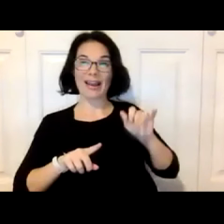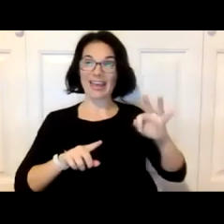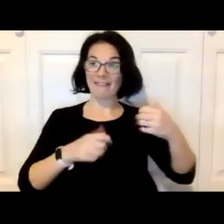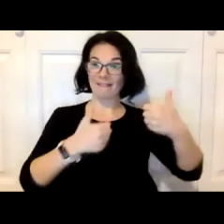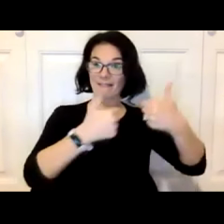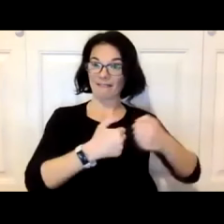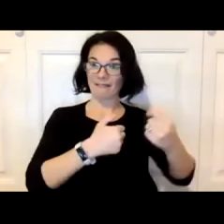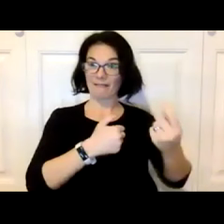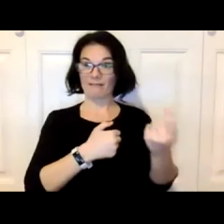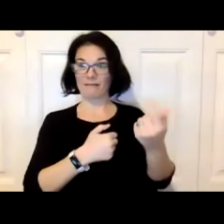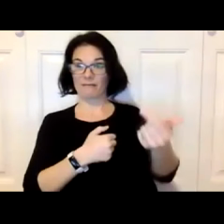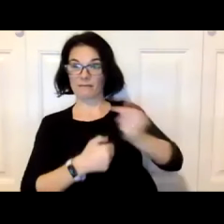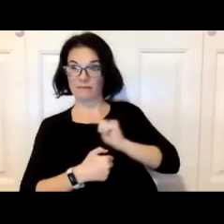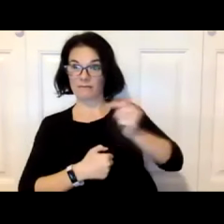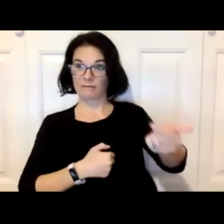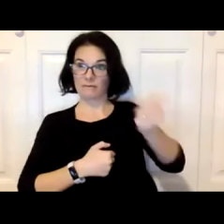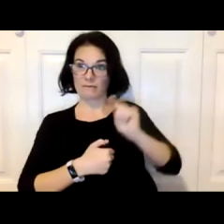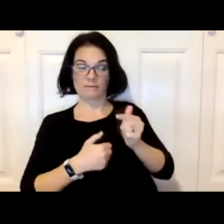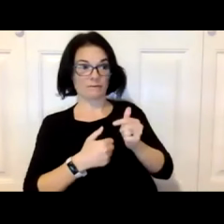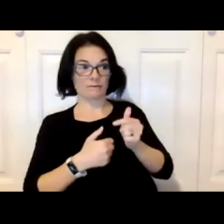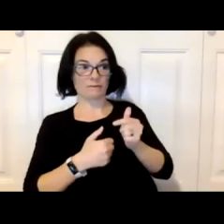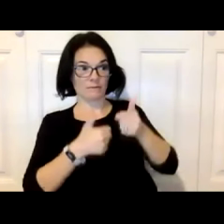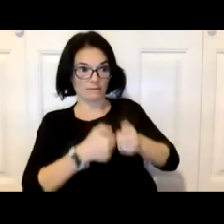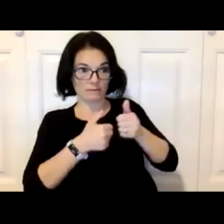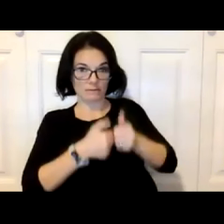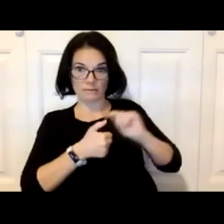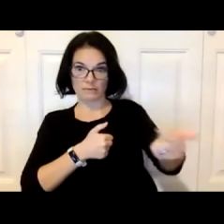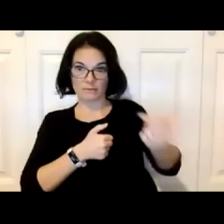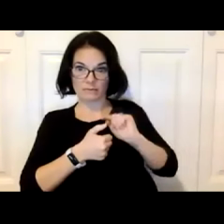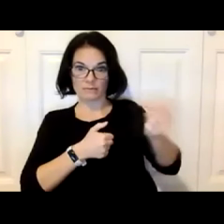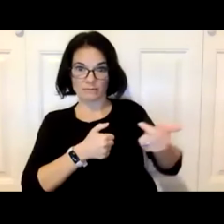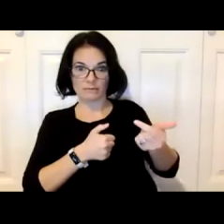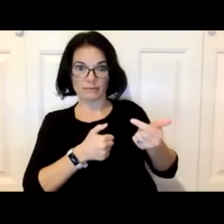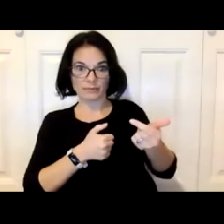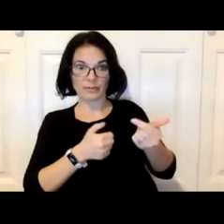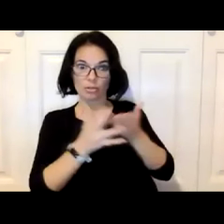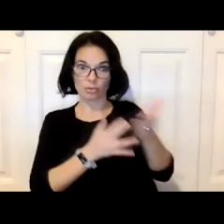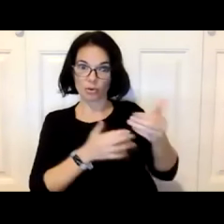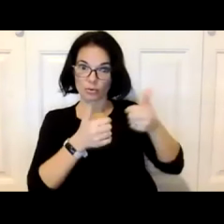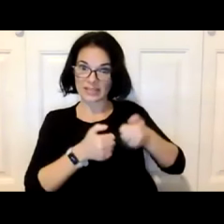the dispatcher may have in text format.